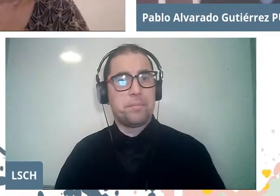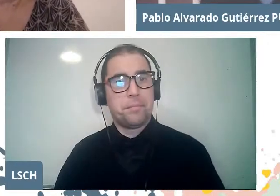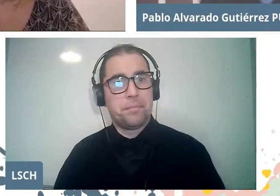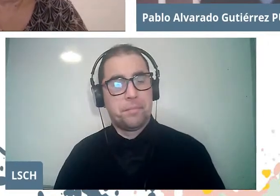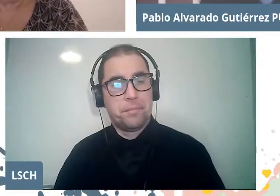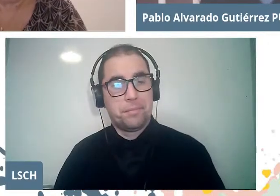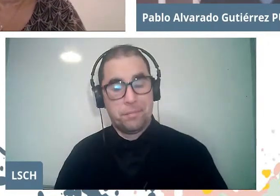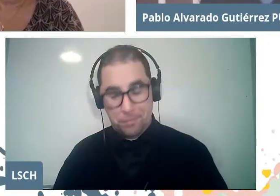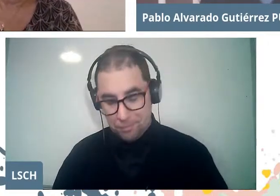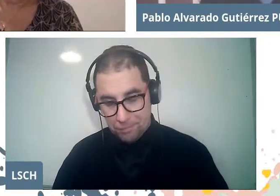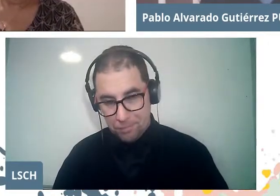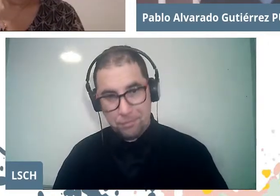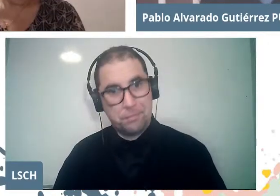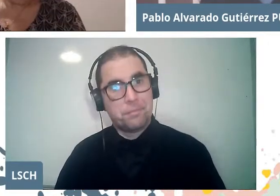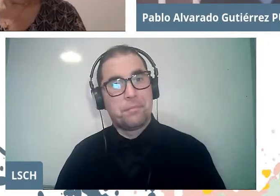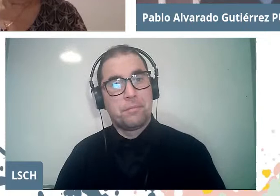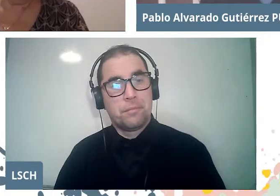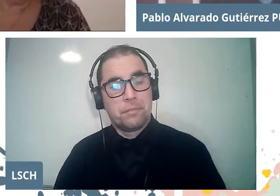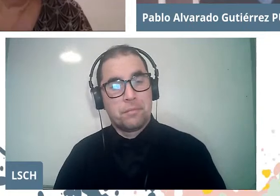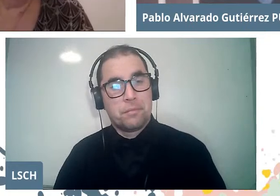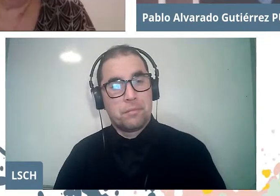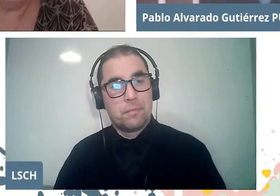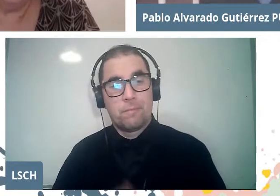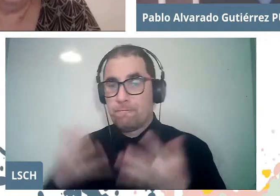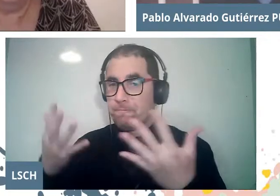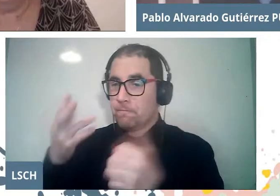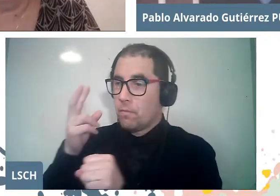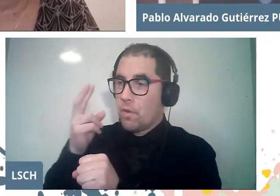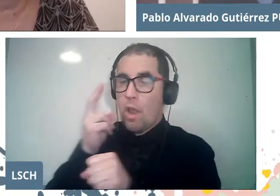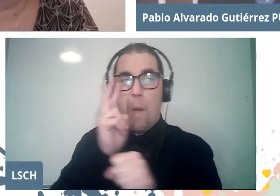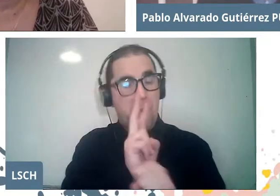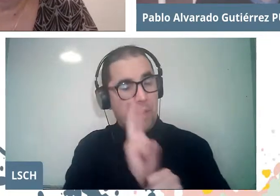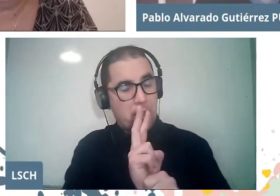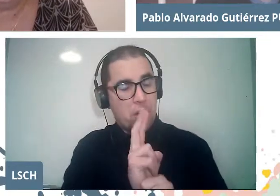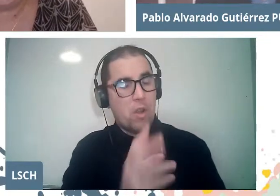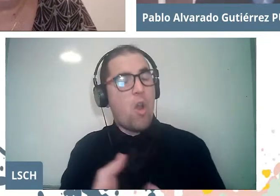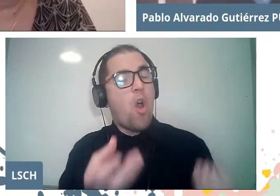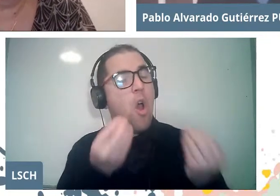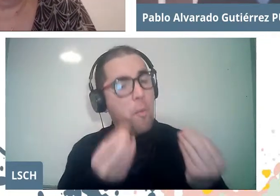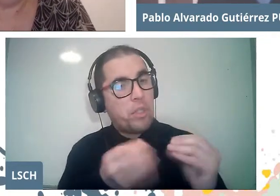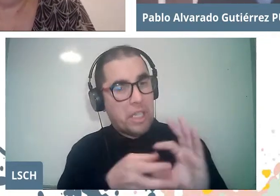So well, dear master, thank you very much.